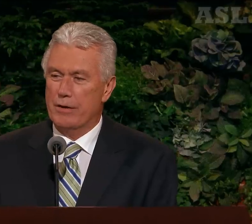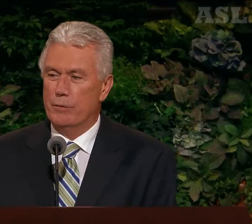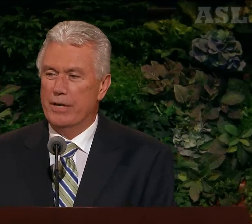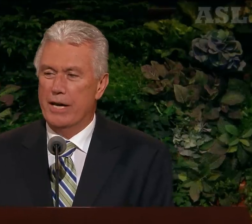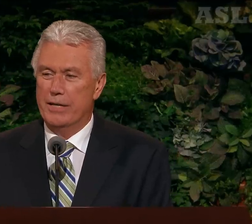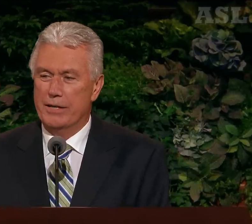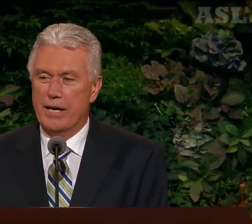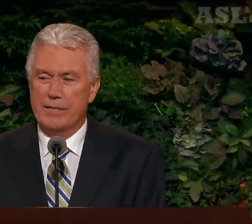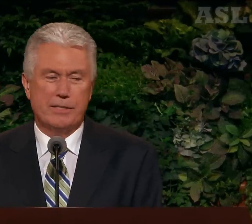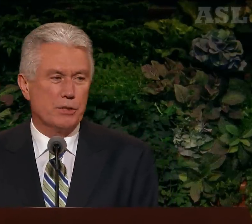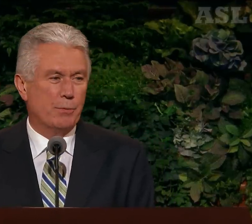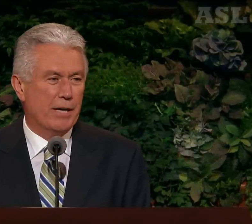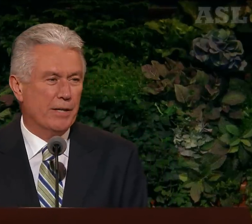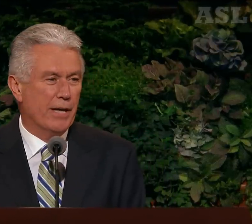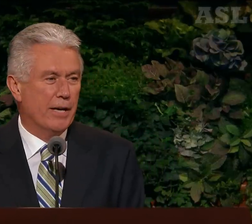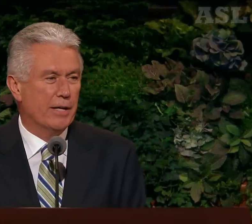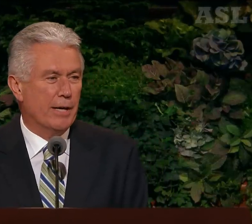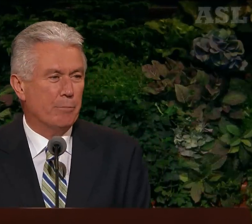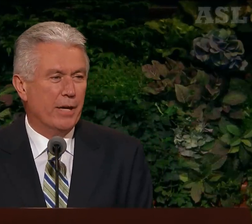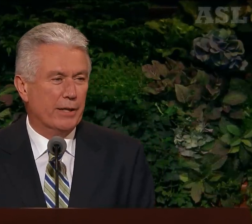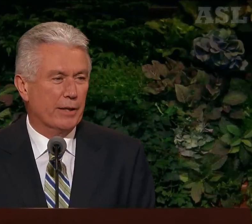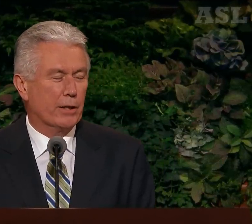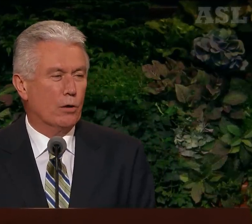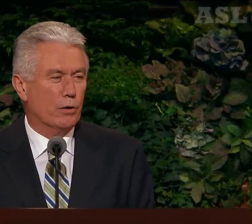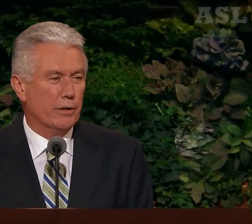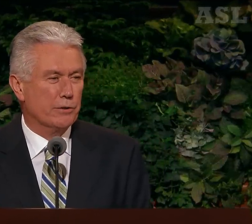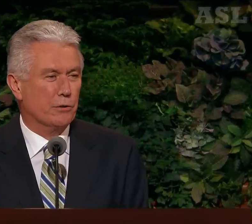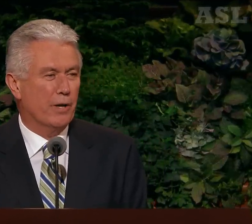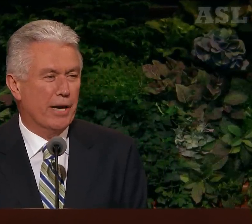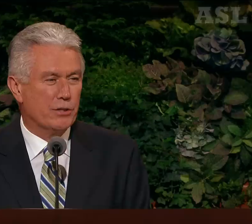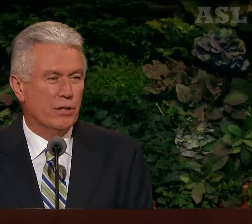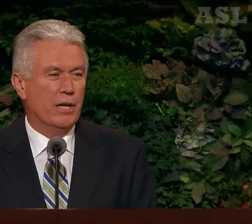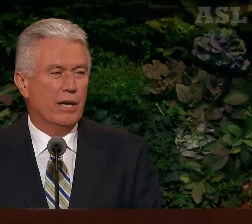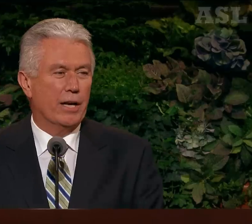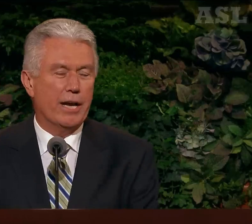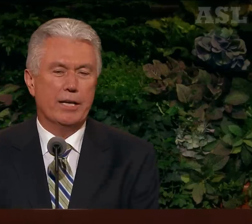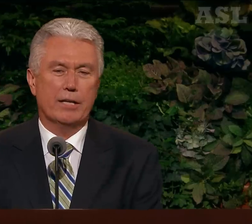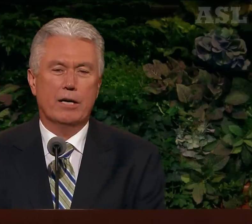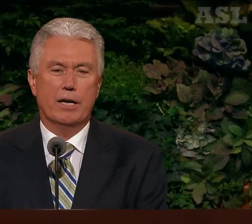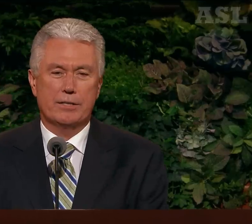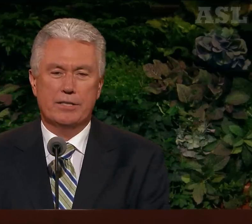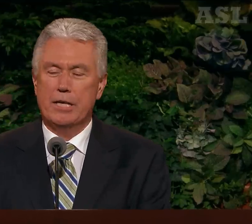WE WERE ENJOYING OUR TIME